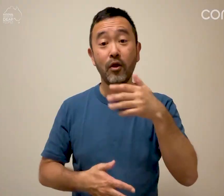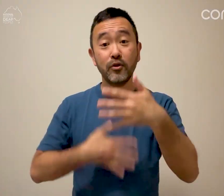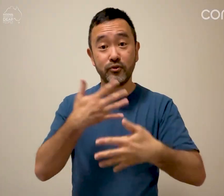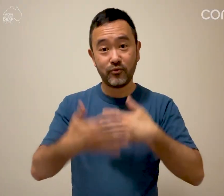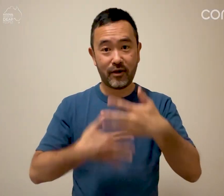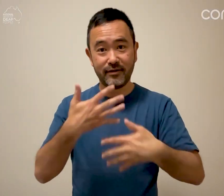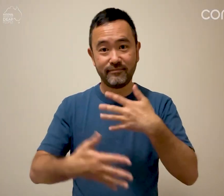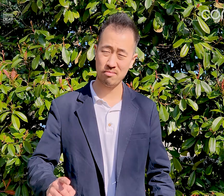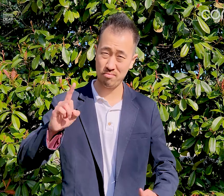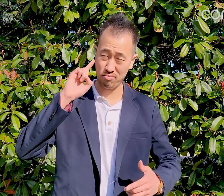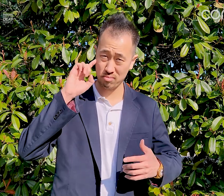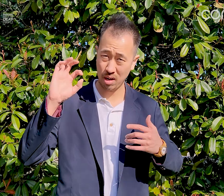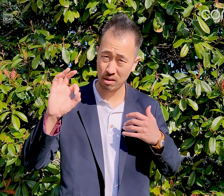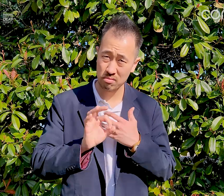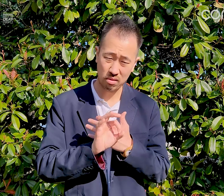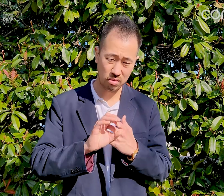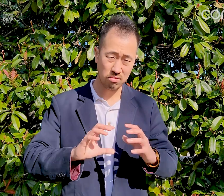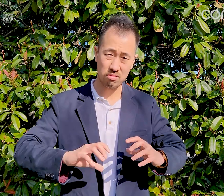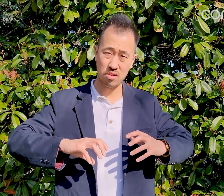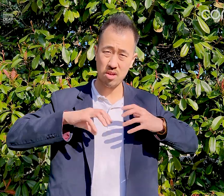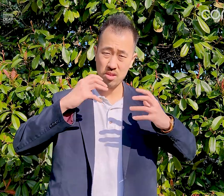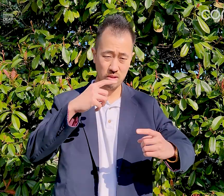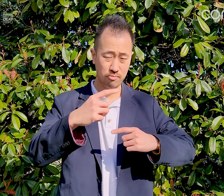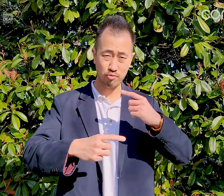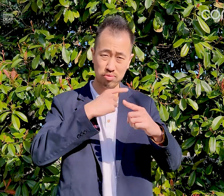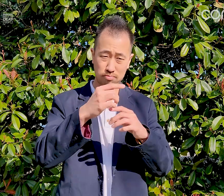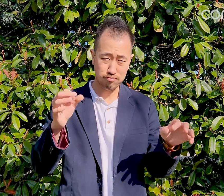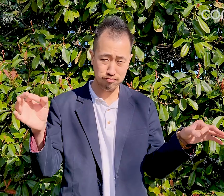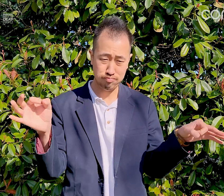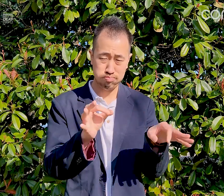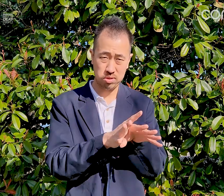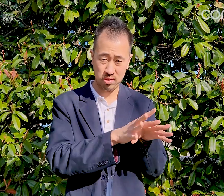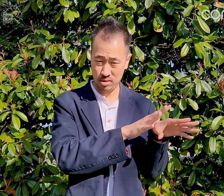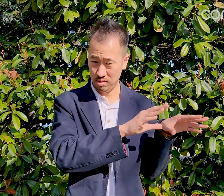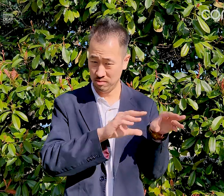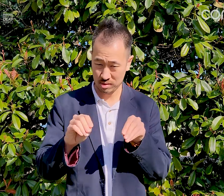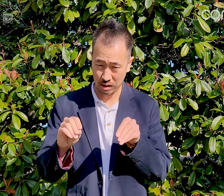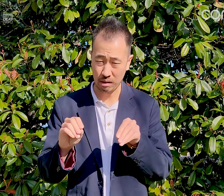Japanese Sign Language. If sign language were to disappear or be prohibited on Earth,